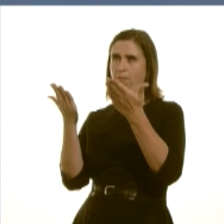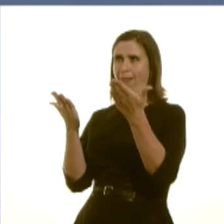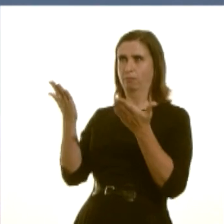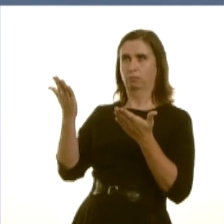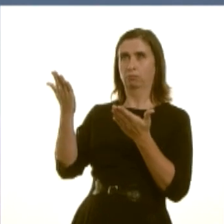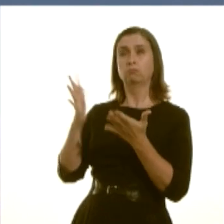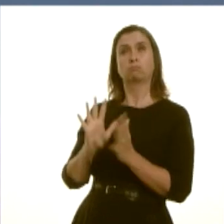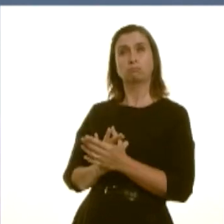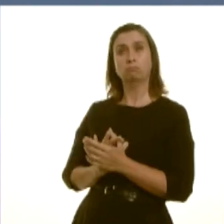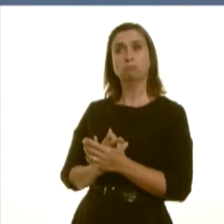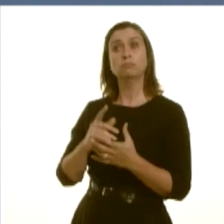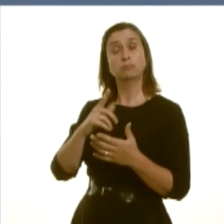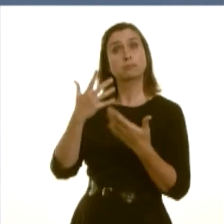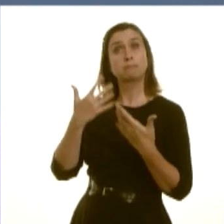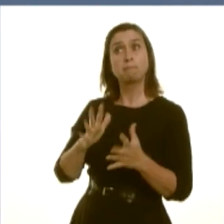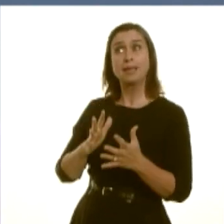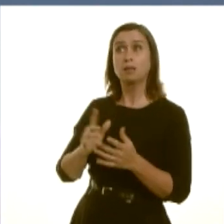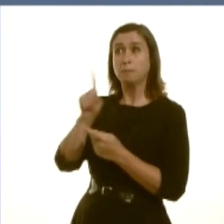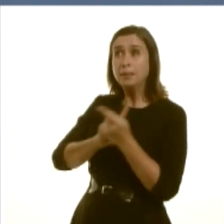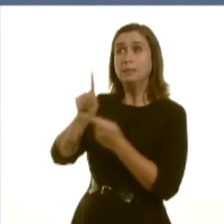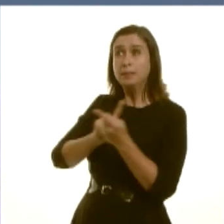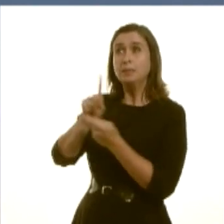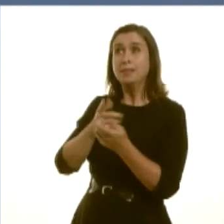you have put forward in any of those ‘many, many’ meetings about Barnett reform?